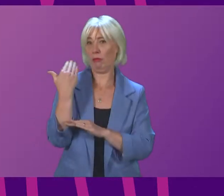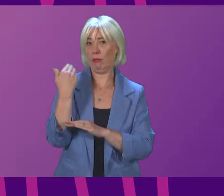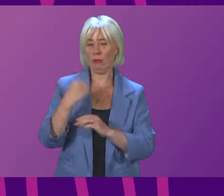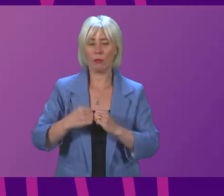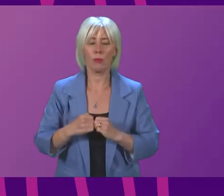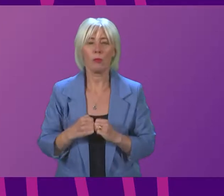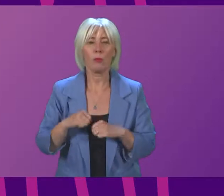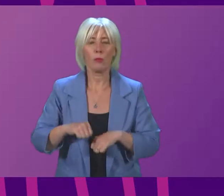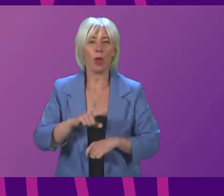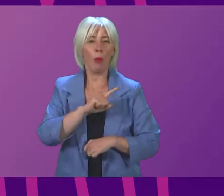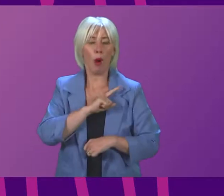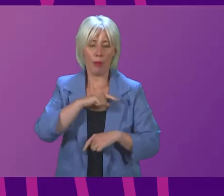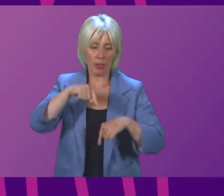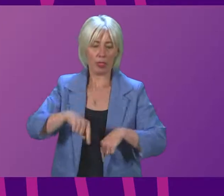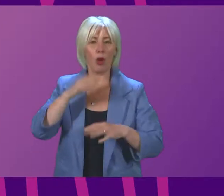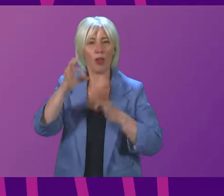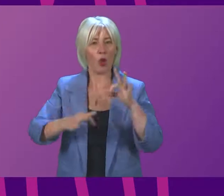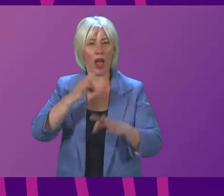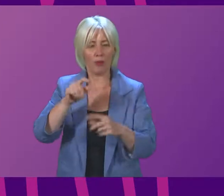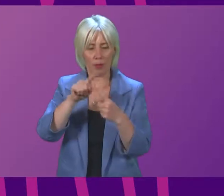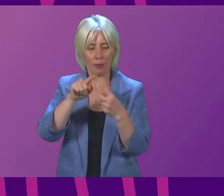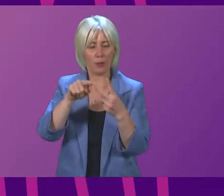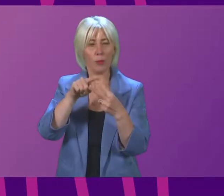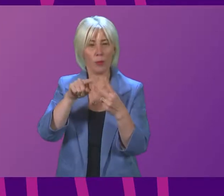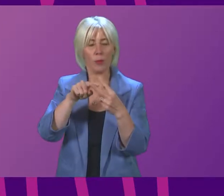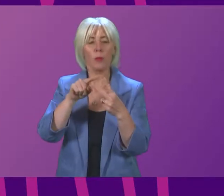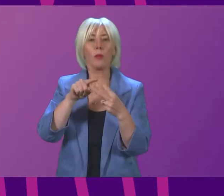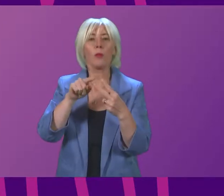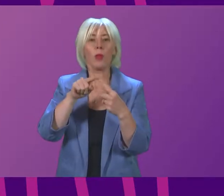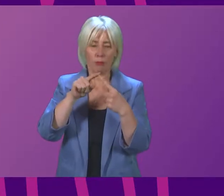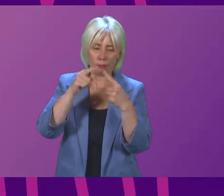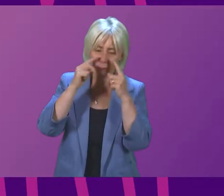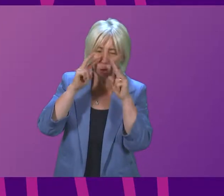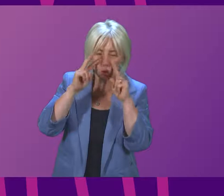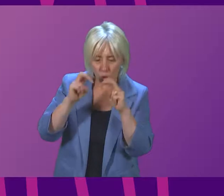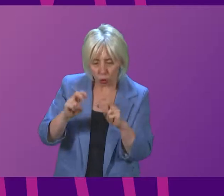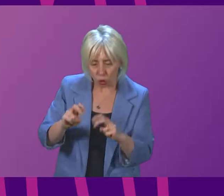The purpose of the inquiry is twofold. First, it is to provide scrutiny and answers to the